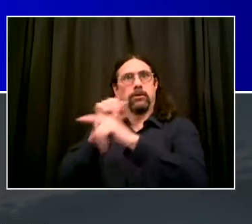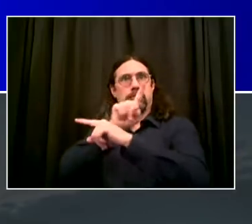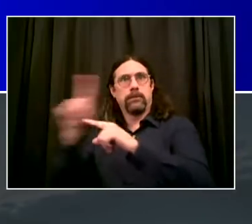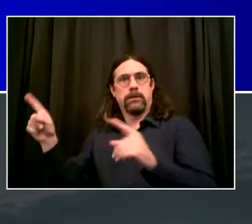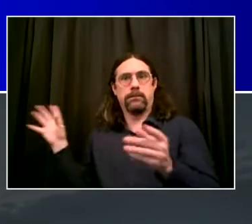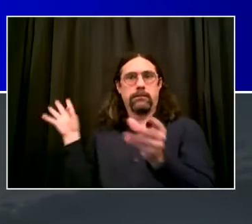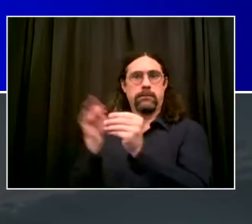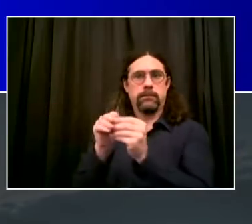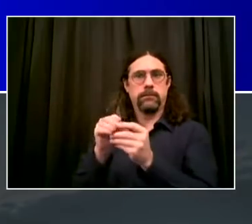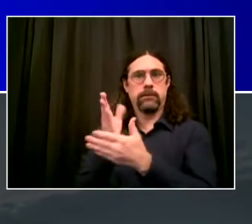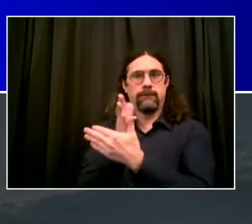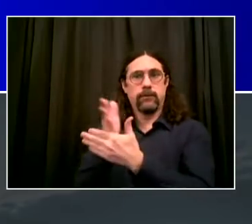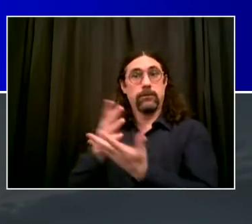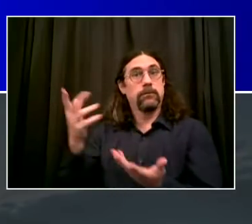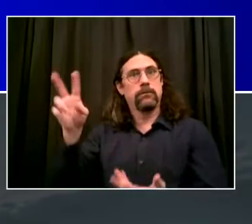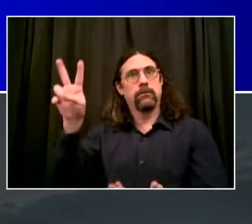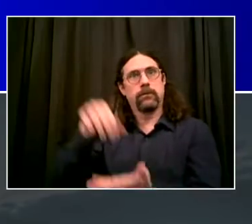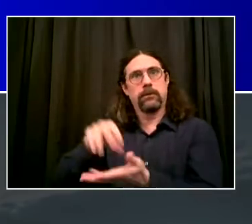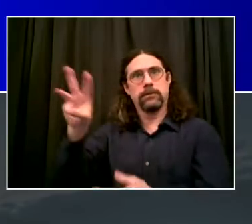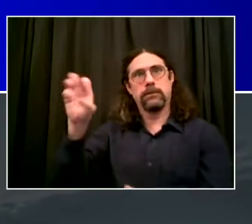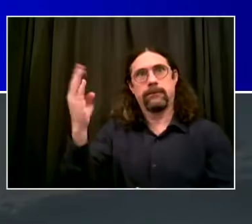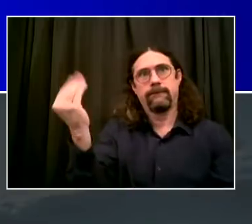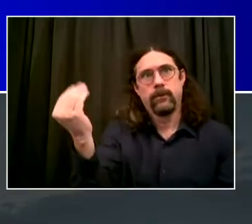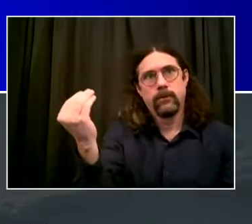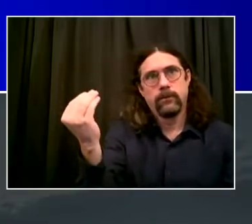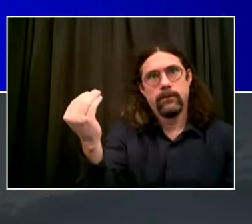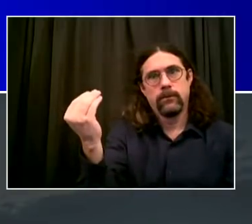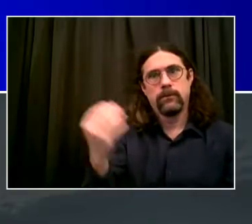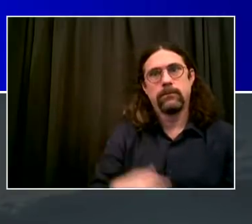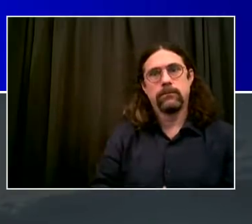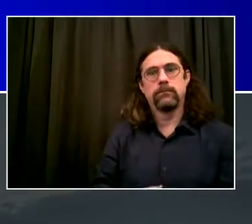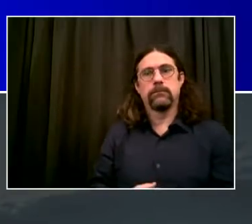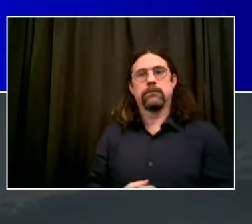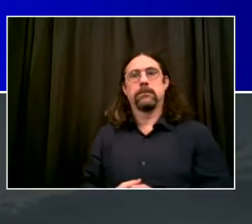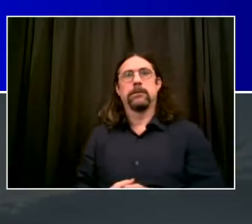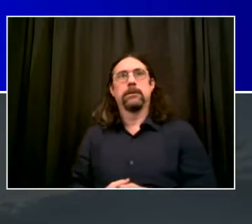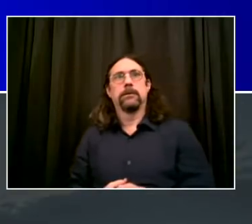CACASES MCOBINES PROBABLE CASES WITH CONFIRMED CASES. DAILLY NNBUMEER OF NEW CASES.